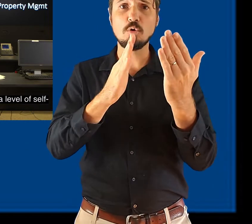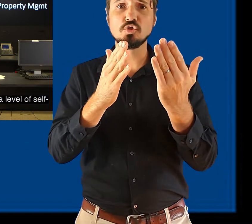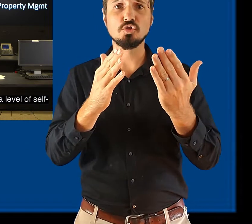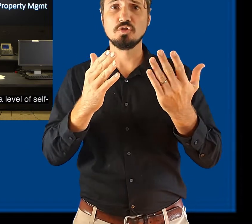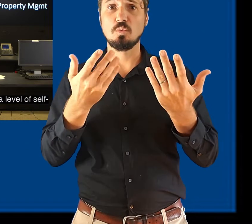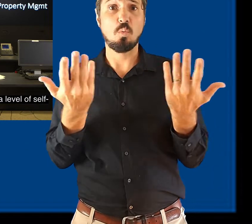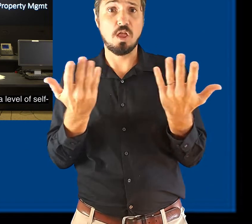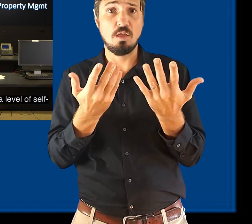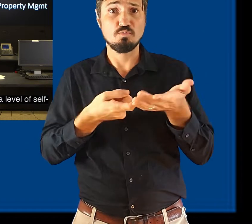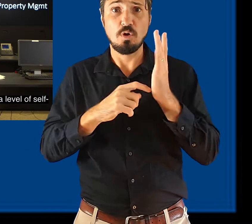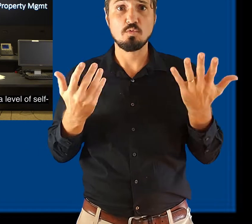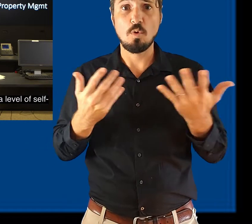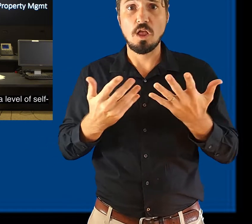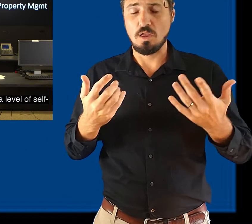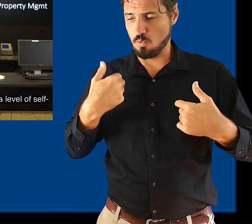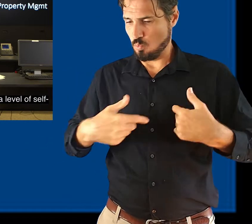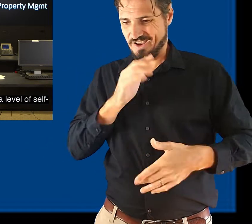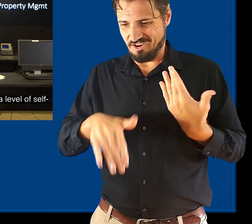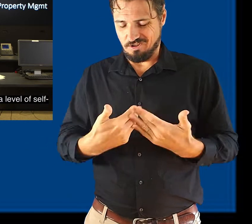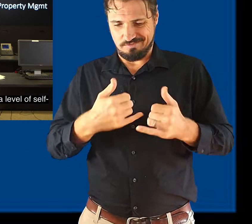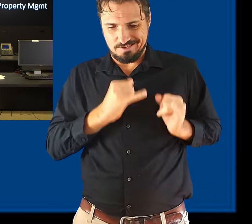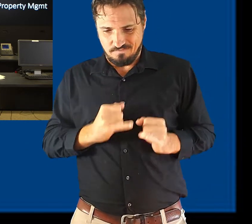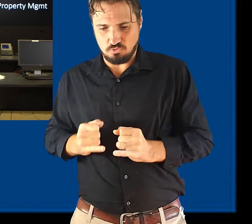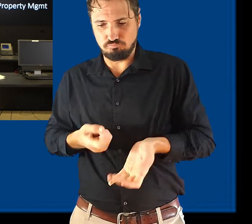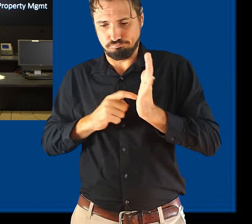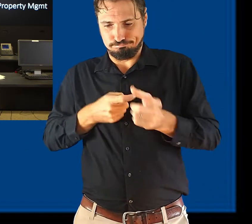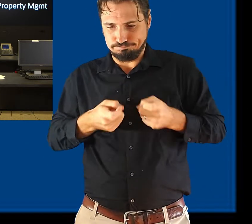It’s going to take a high level of integrity and accountability.